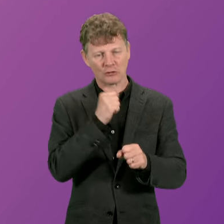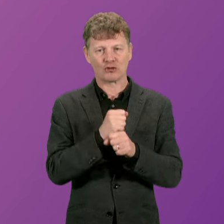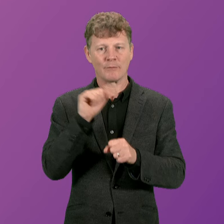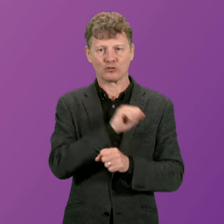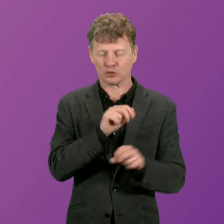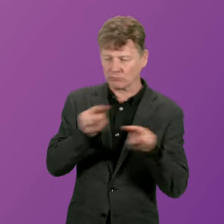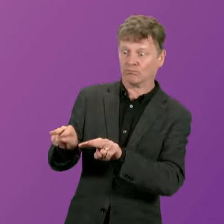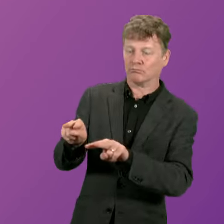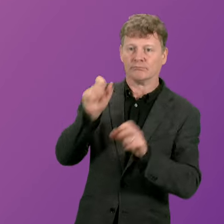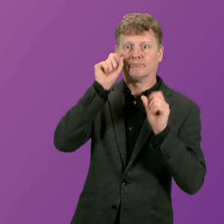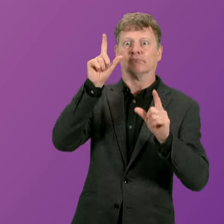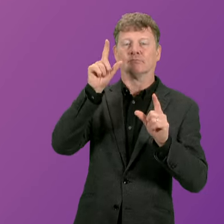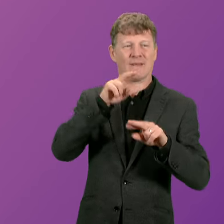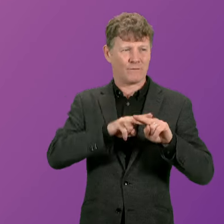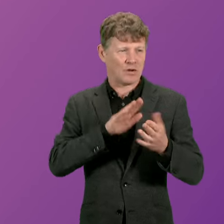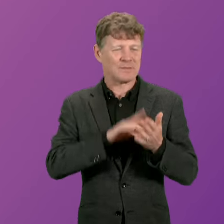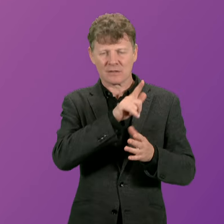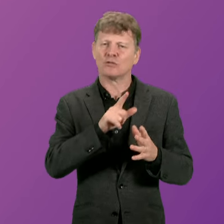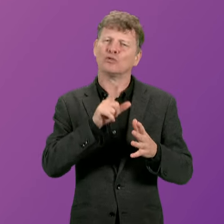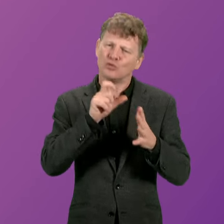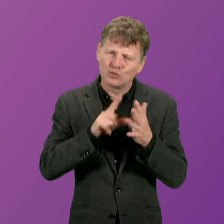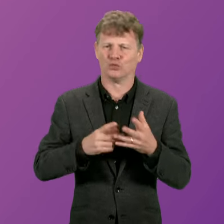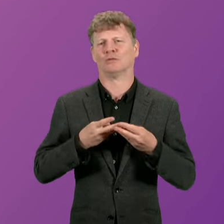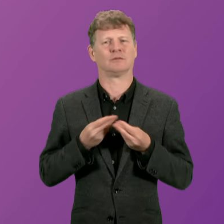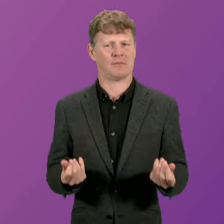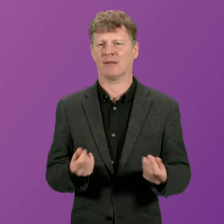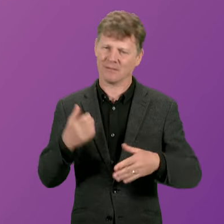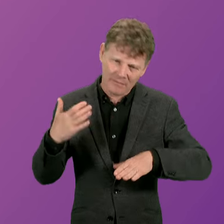Will the First Minister intervene to do all that he can to stop ambulances